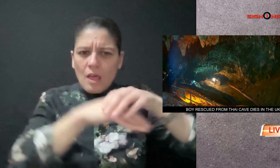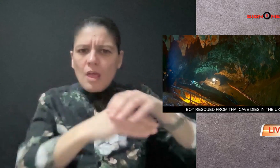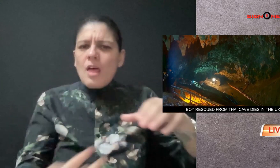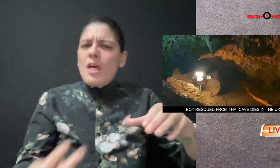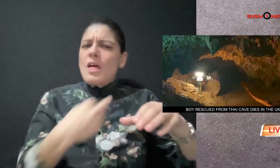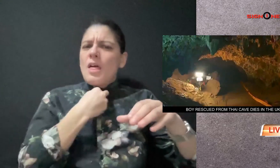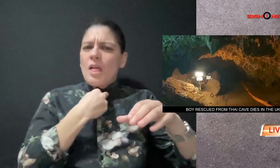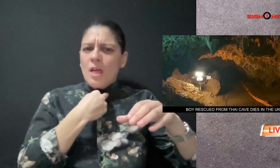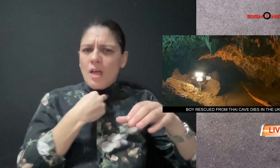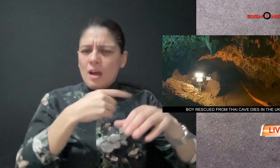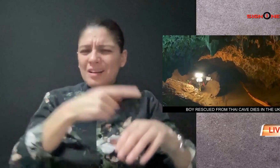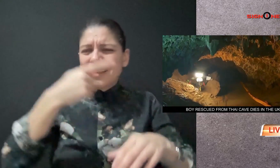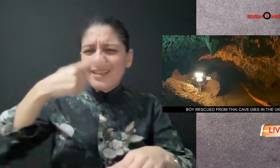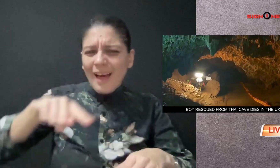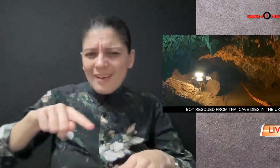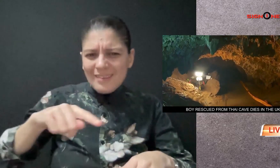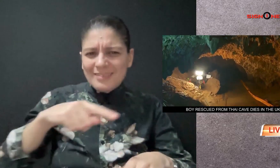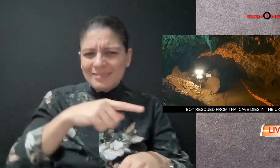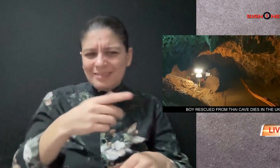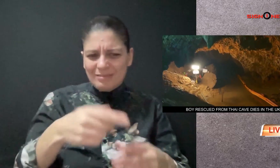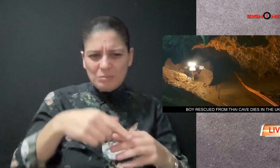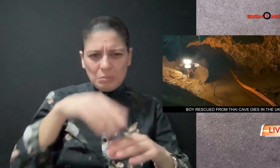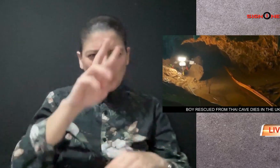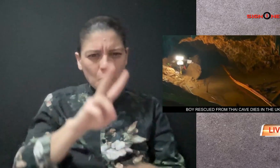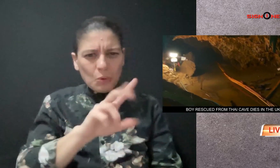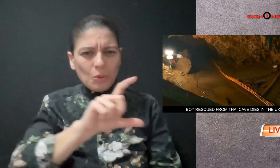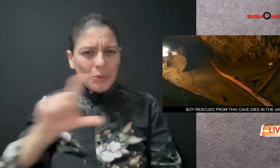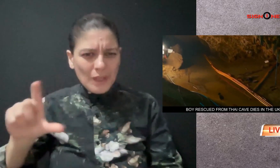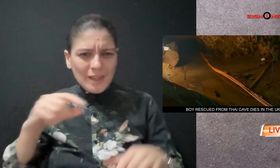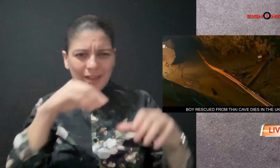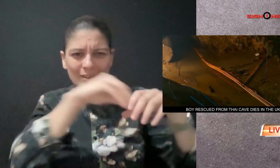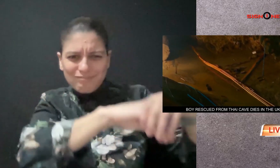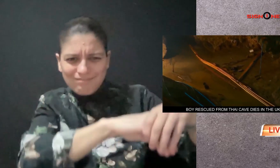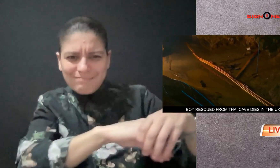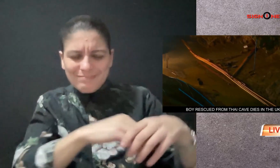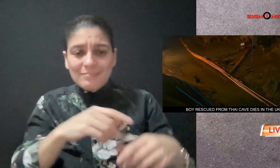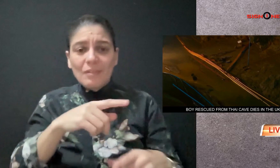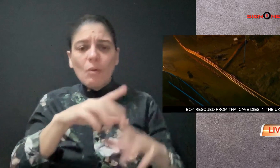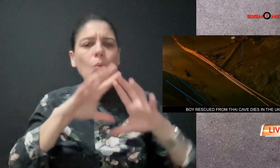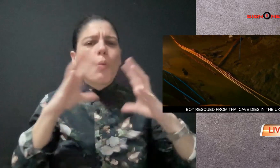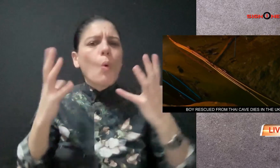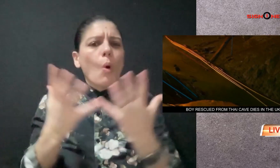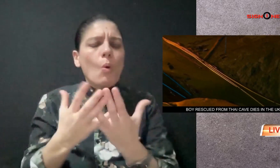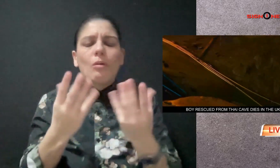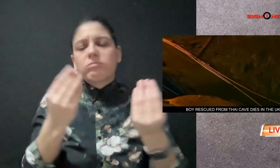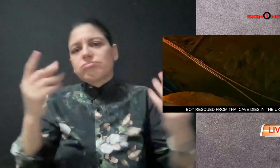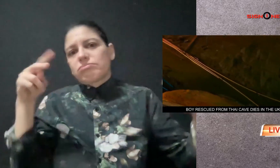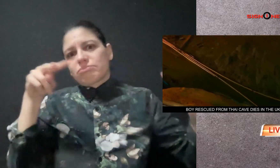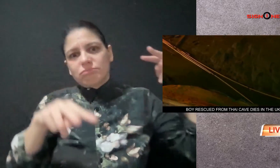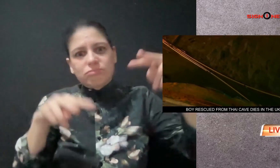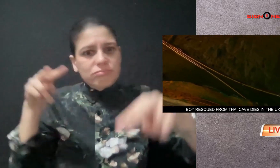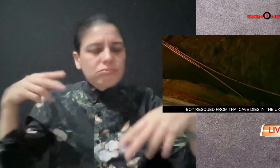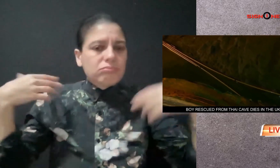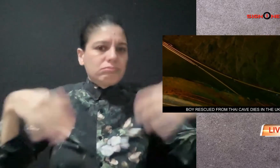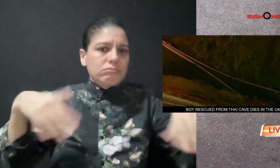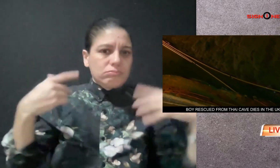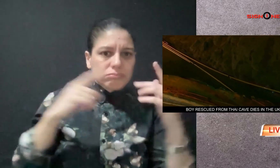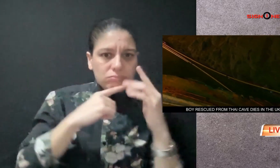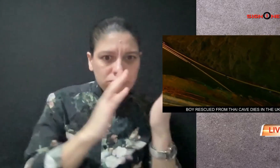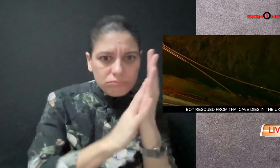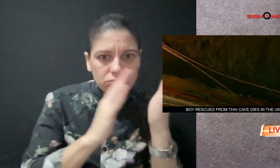in Thailand and got trapped for more than two weeks the world watched and cheered as